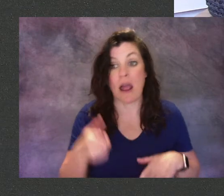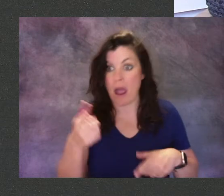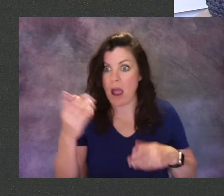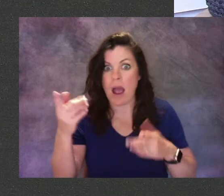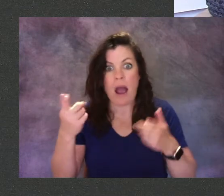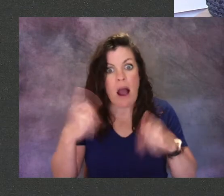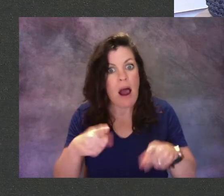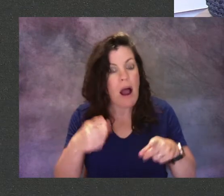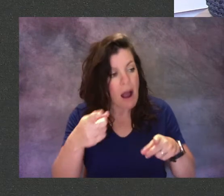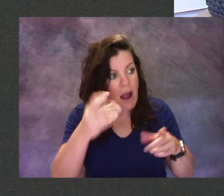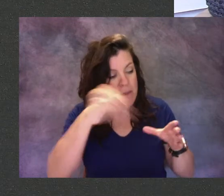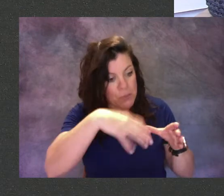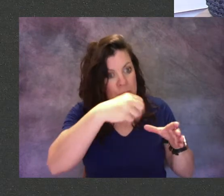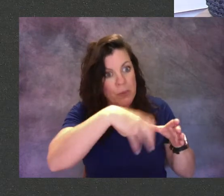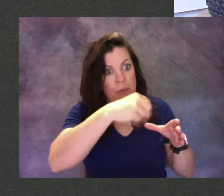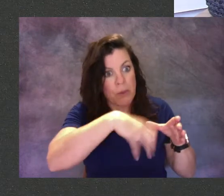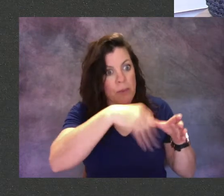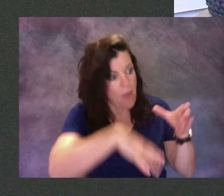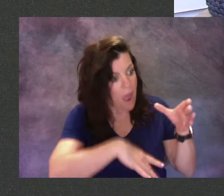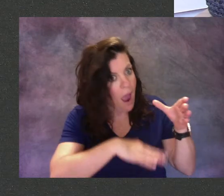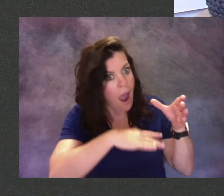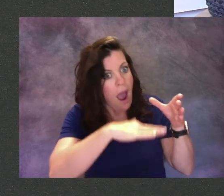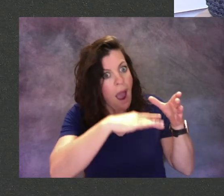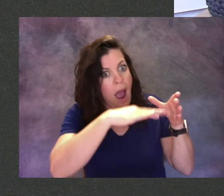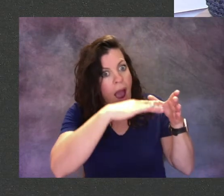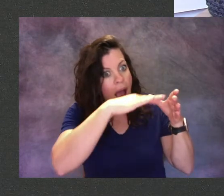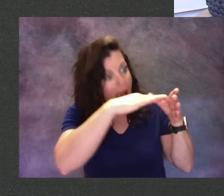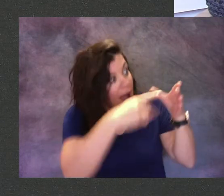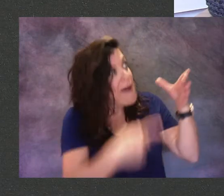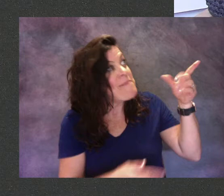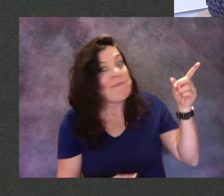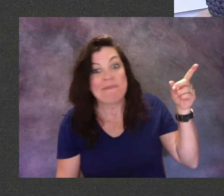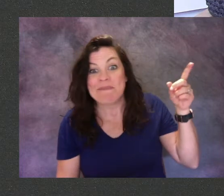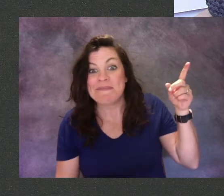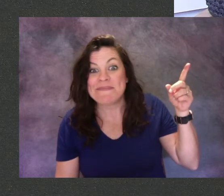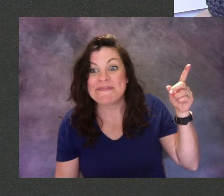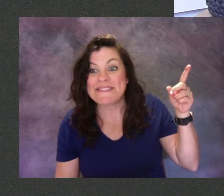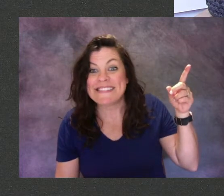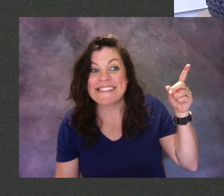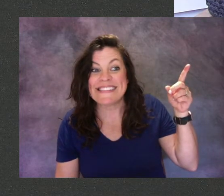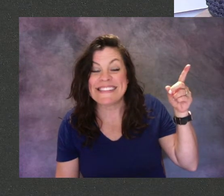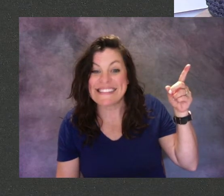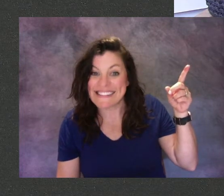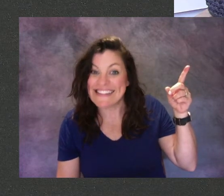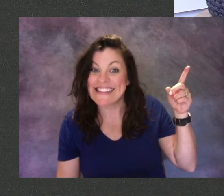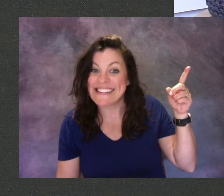and when the critters get, to the top of the jar,